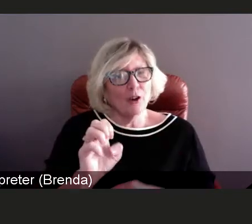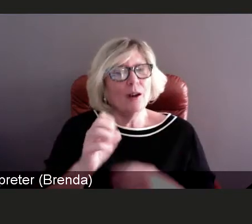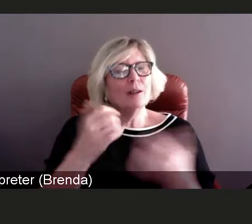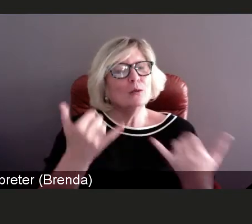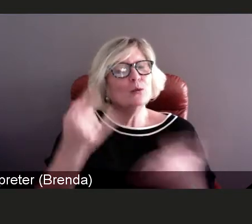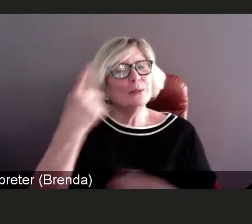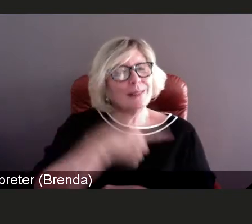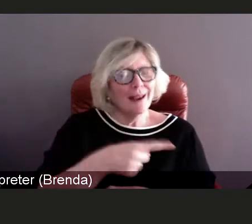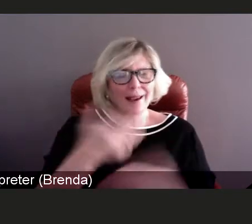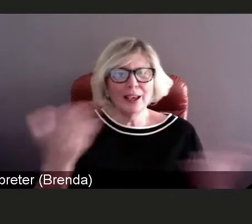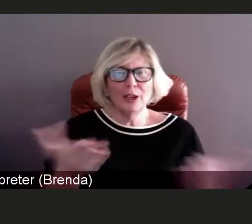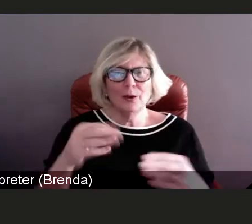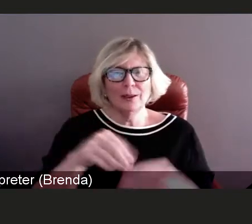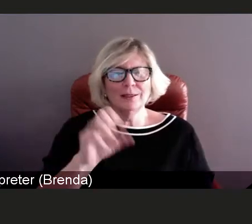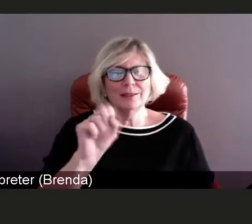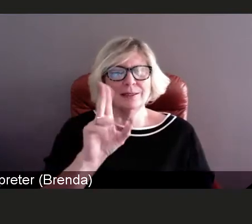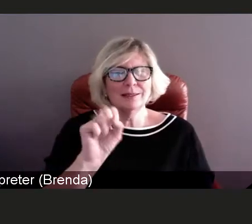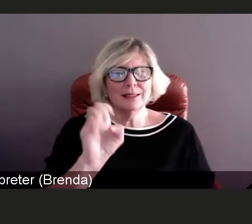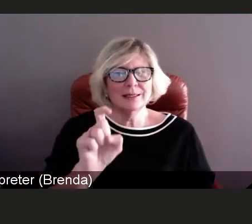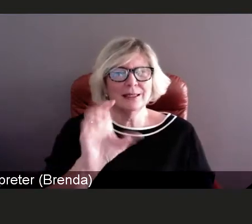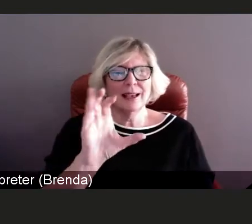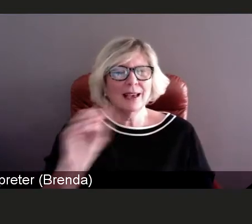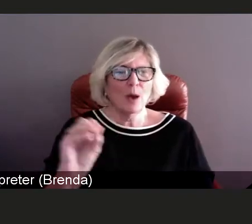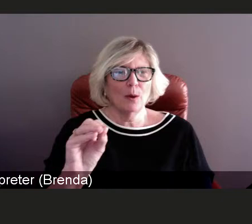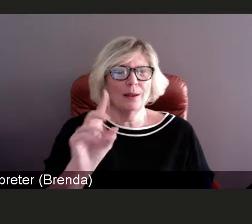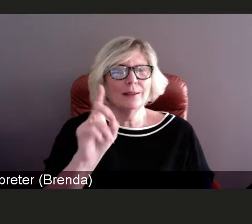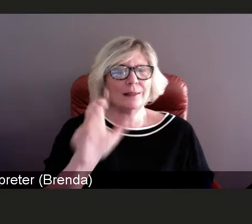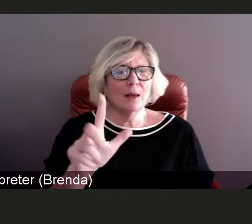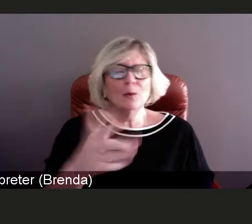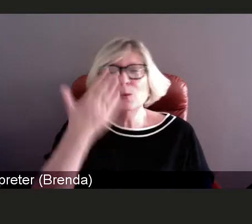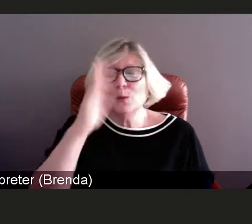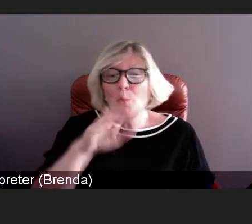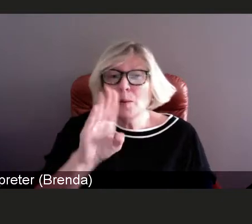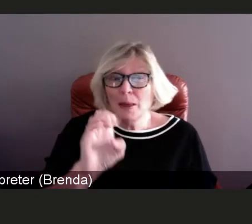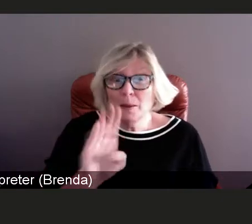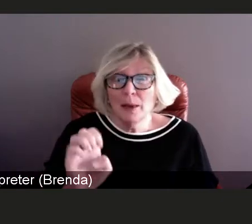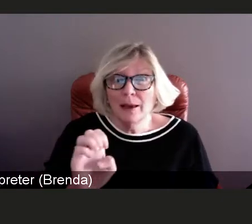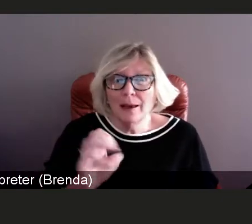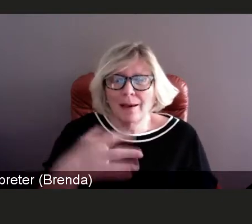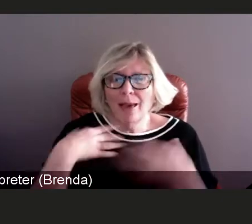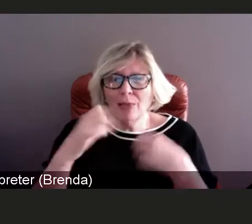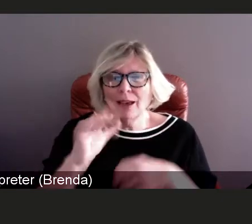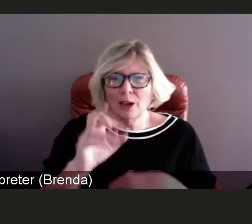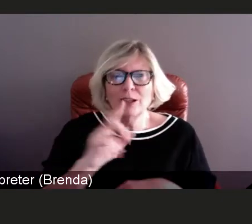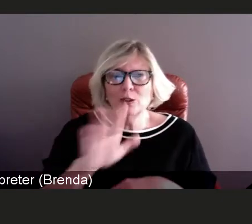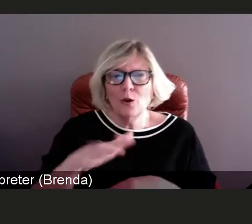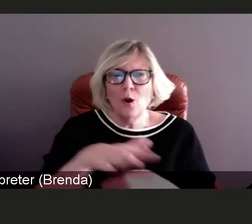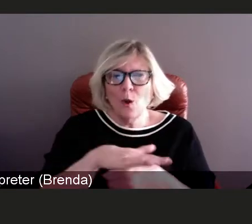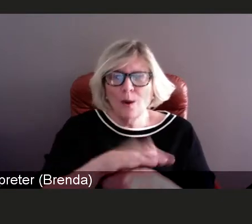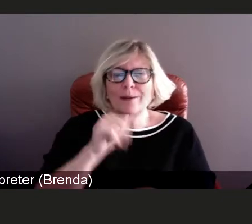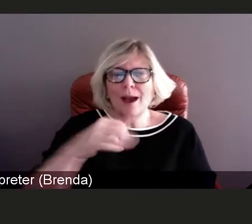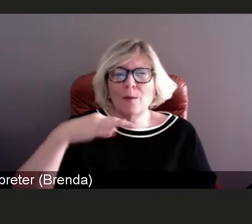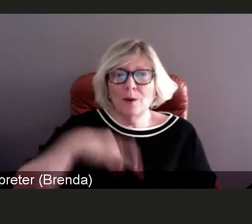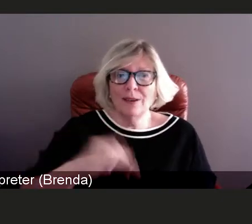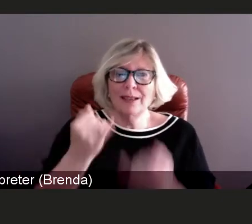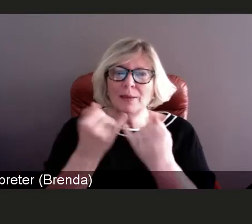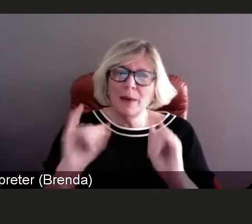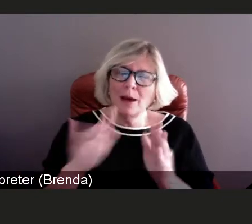in Sussex County, Delaware. Beebe Healthcare is your local, nonprofit. independent community health system.